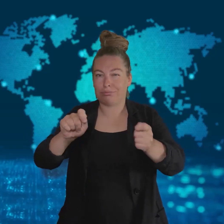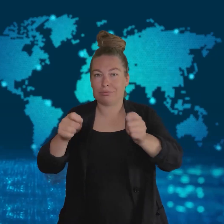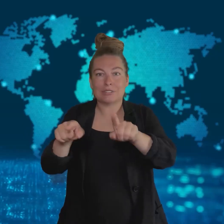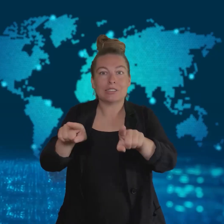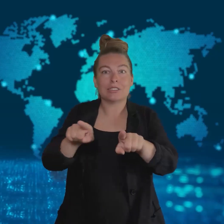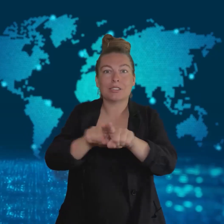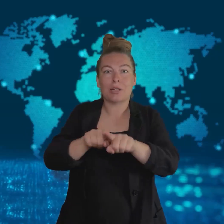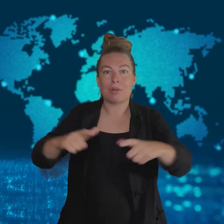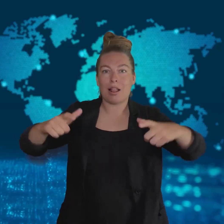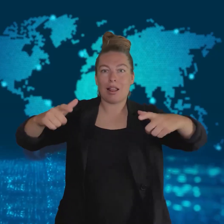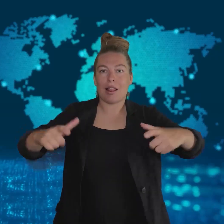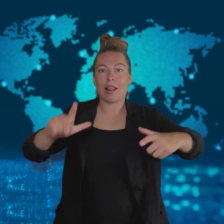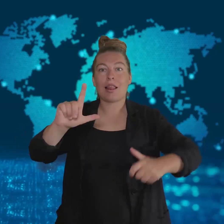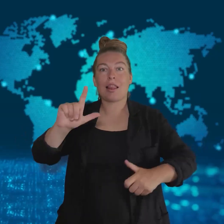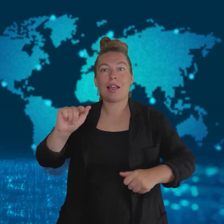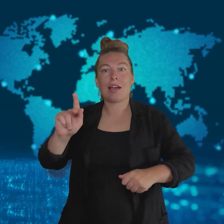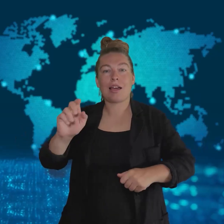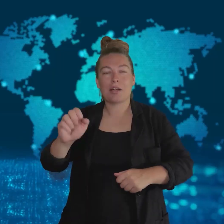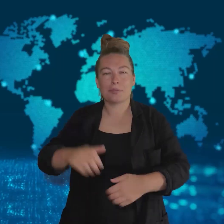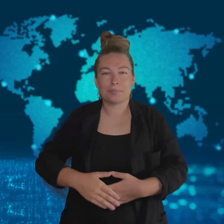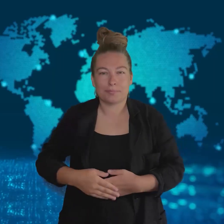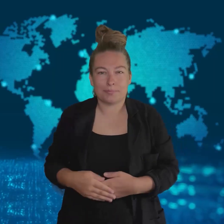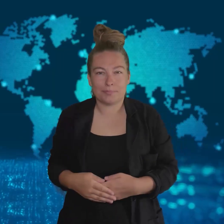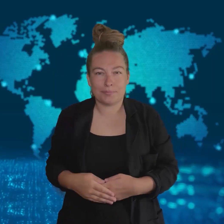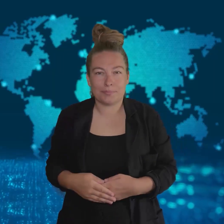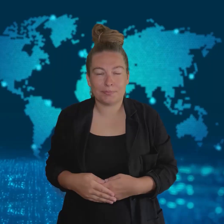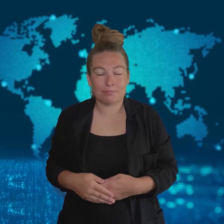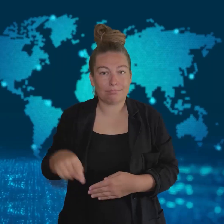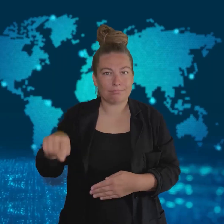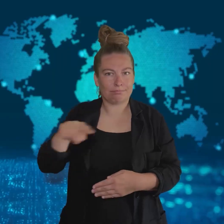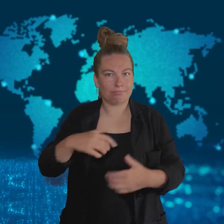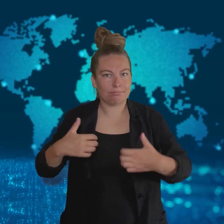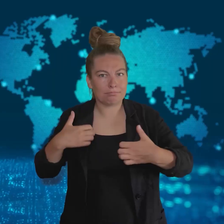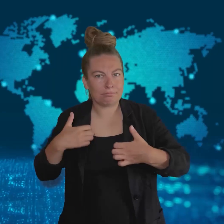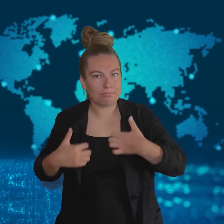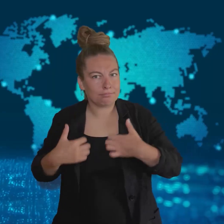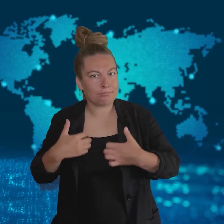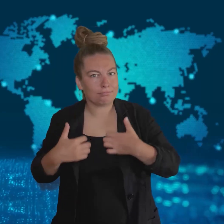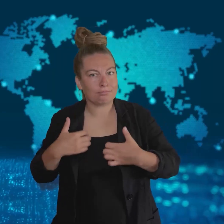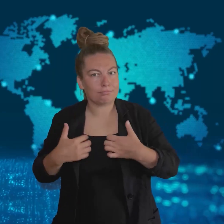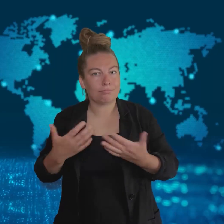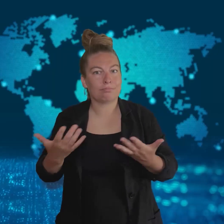Videos showed massive clouds of rock, ice, and dirt.